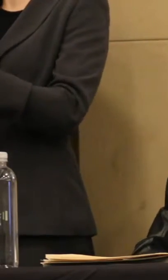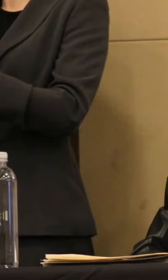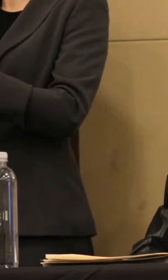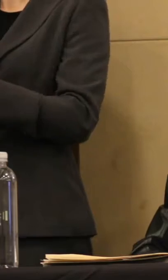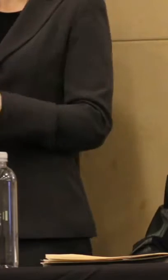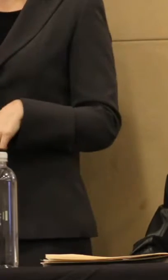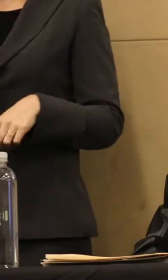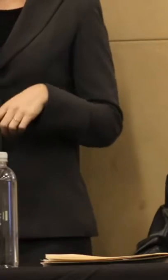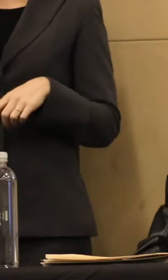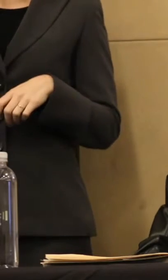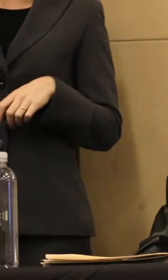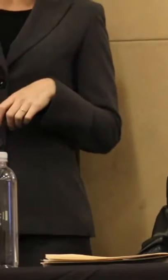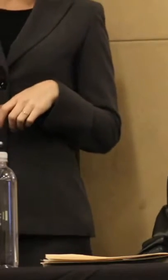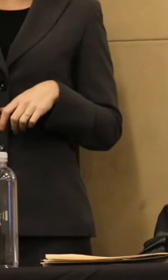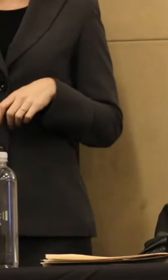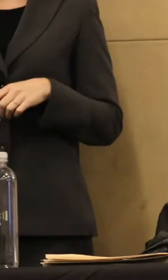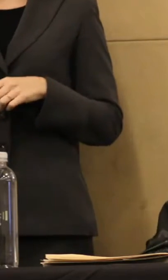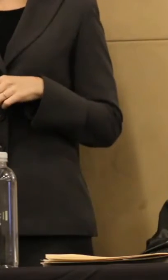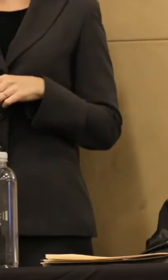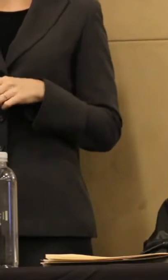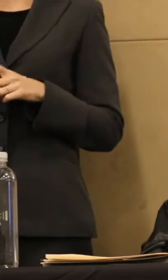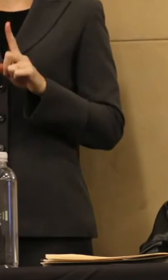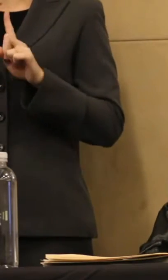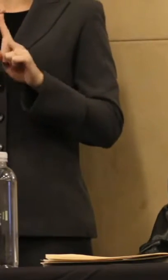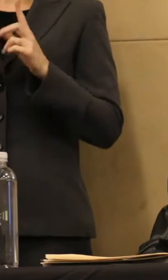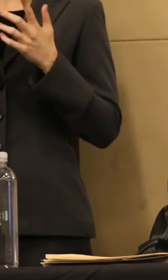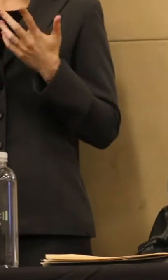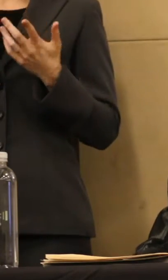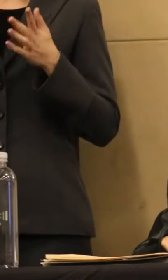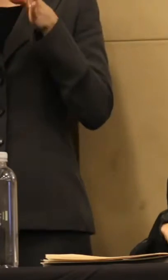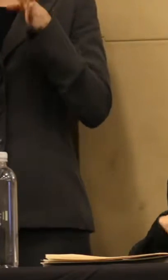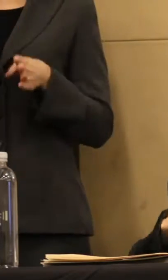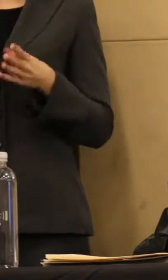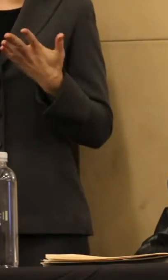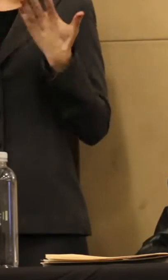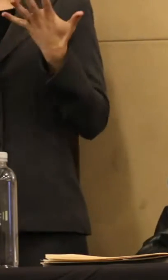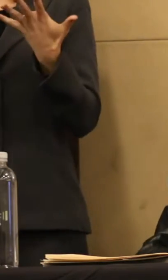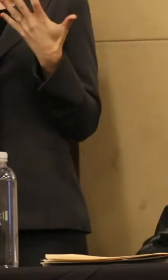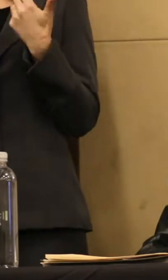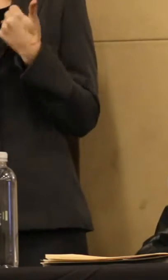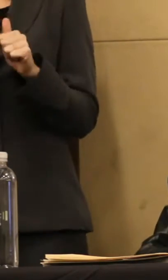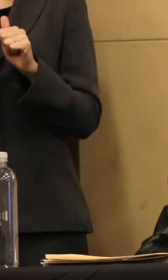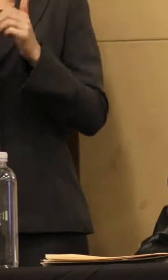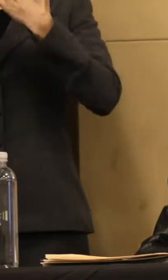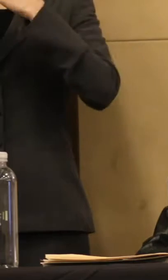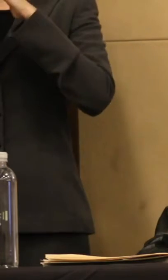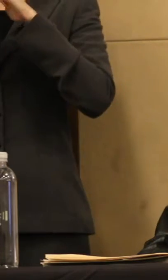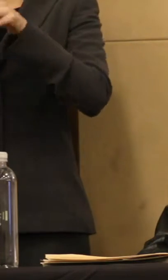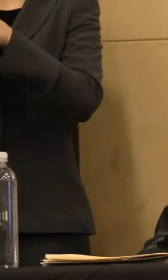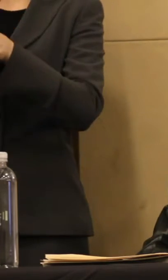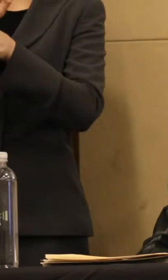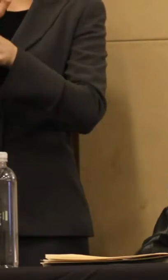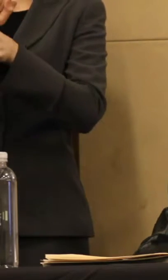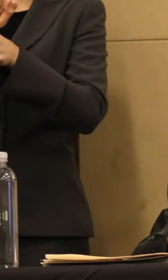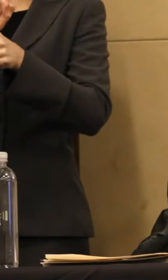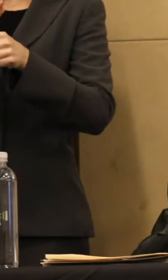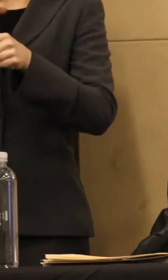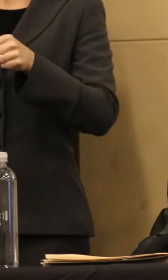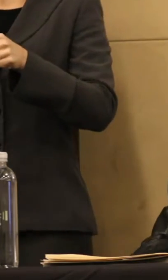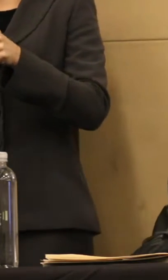wants to try community employment and help them support, be supported in the community,